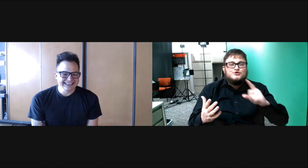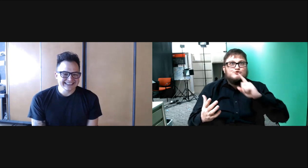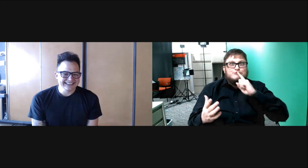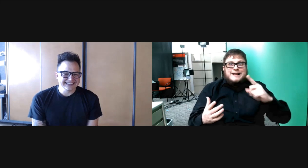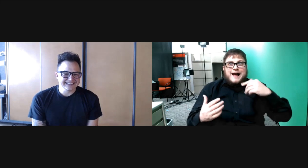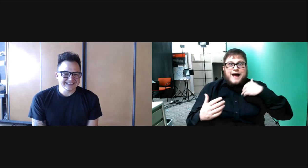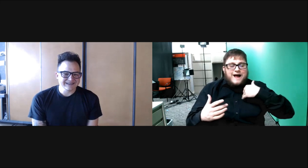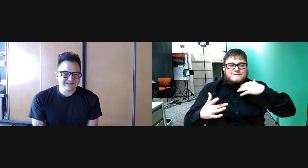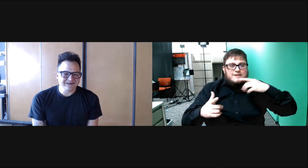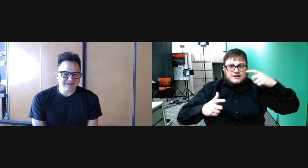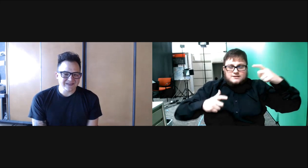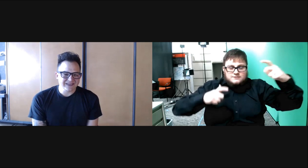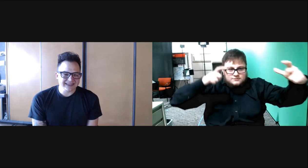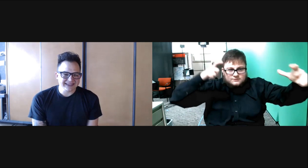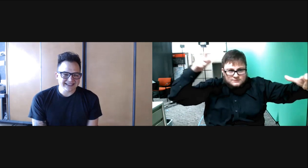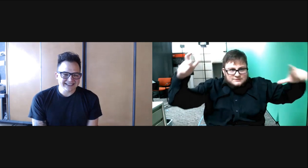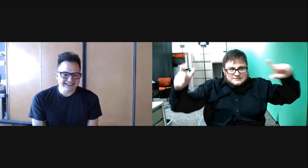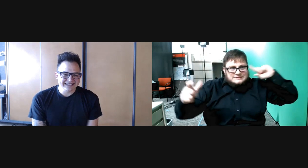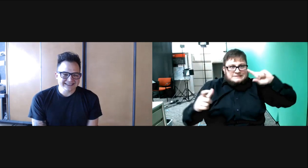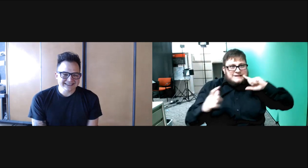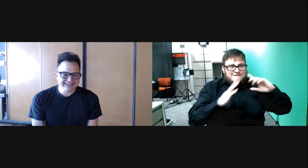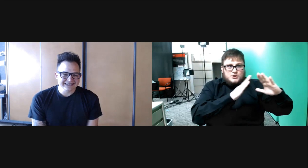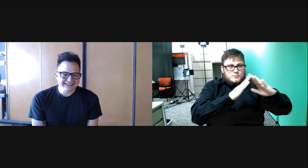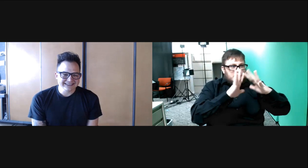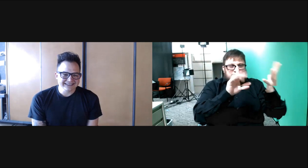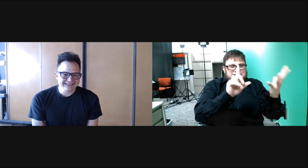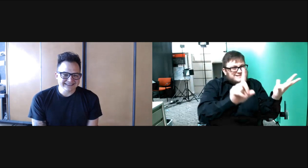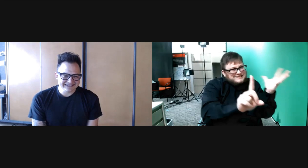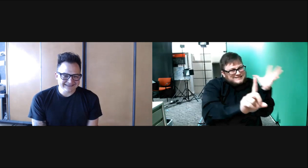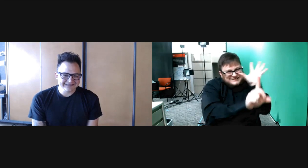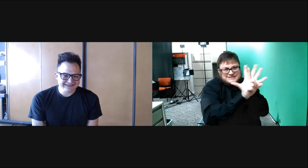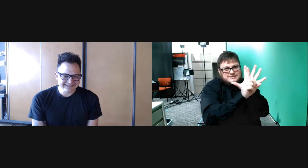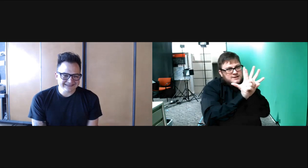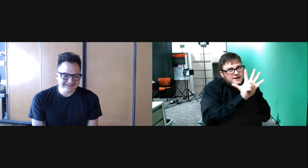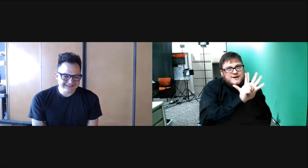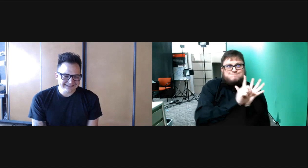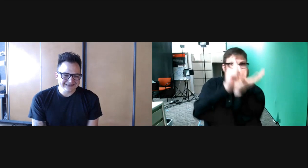Yes it's really amazing. I mean the vast Deaf community rallying behind you, propelling